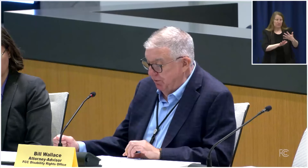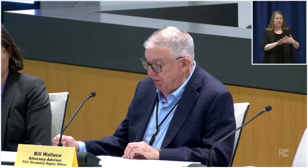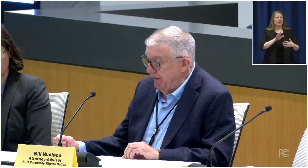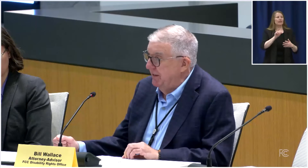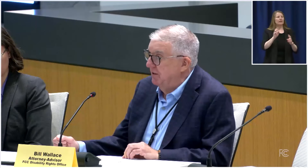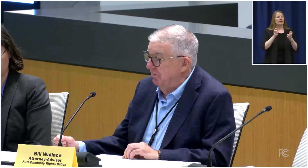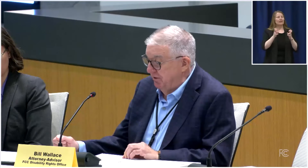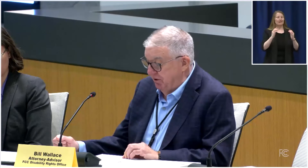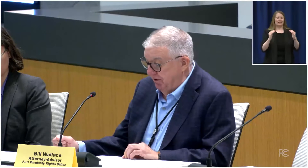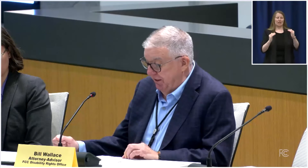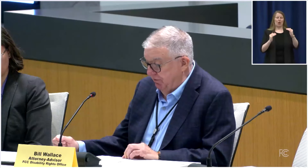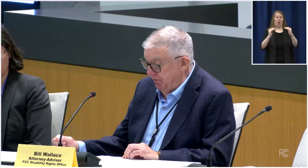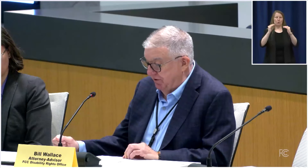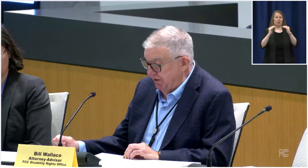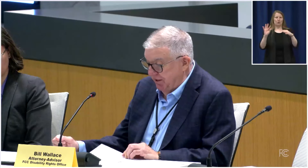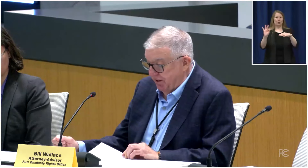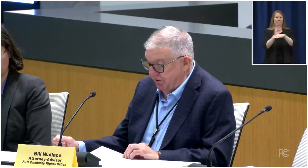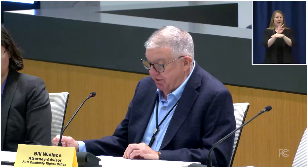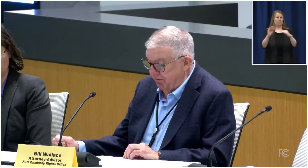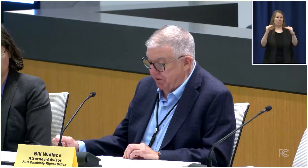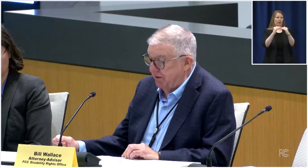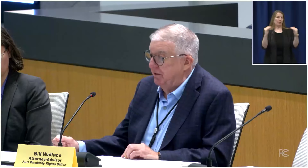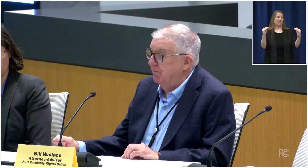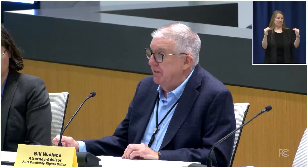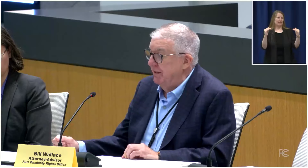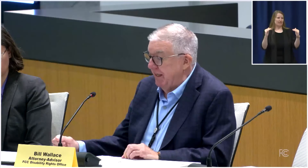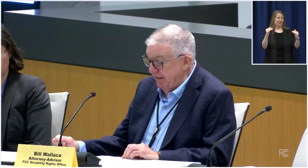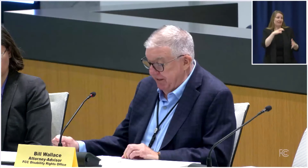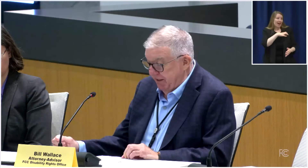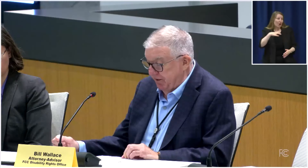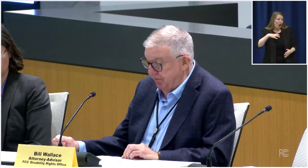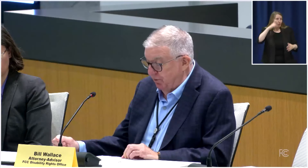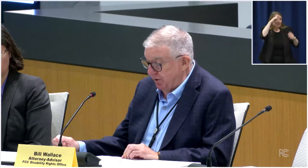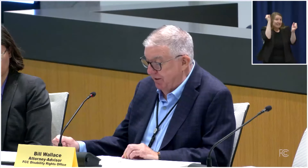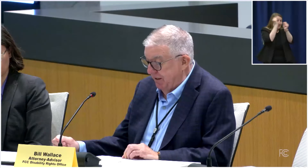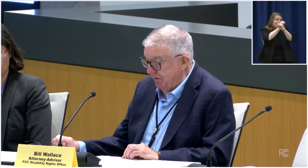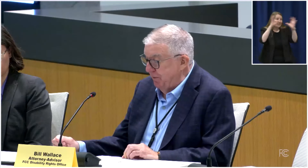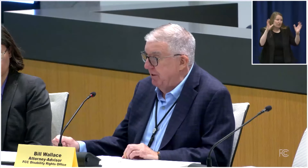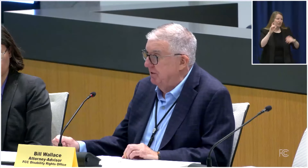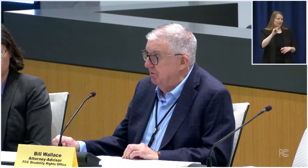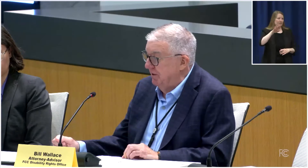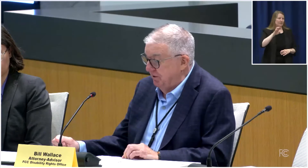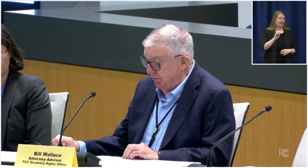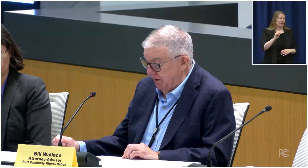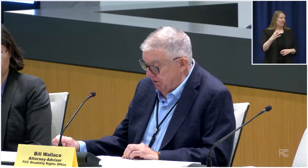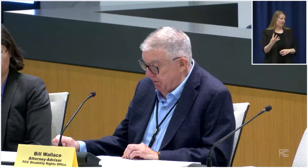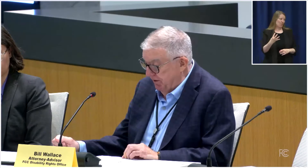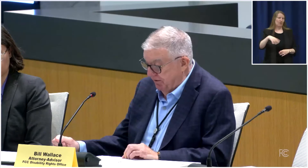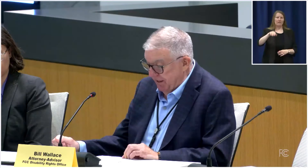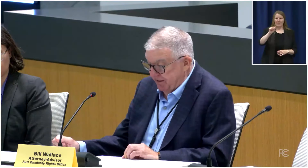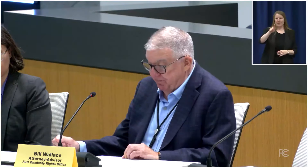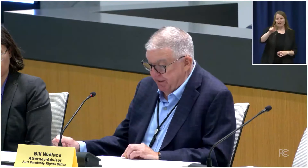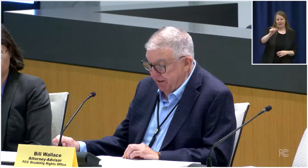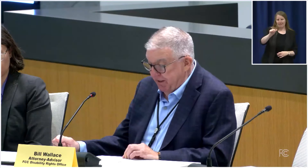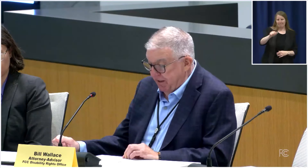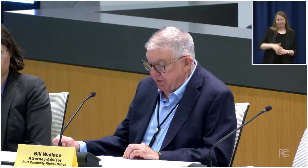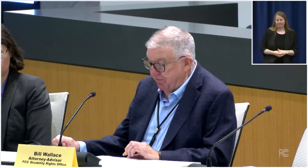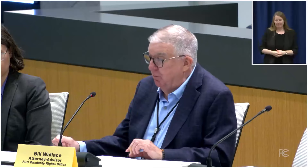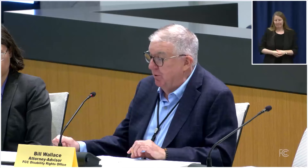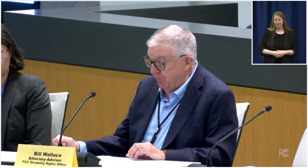SERVICES BY GRANTING ACCESS TO THE TRS NUMBER DIRECTORY AT THE TIME THE COMMISSION RIGHT HAND ALLOWING ACCESS TO THE DIRECTORY WOULD ENABLE INDIVIDUALS WHO ARE